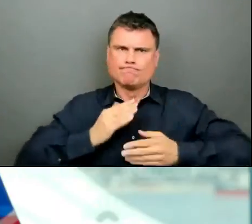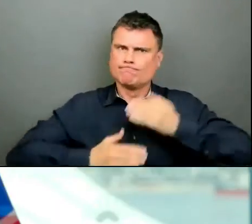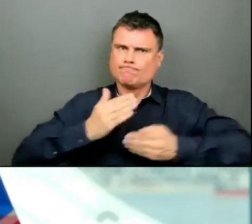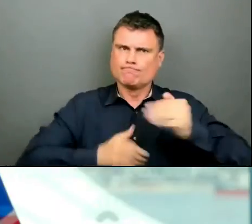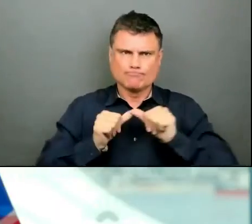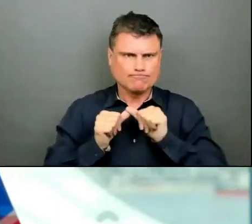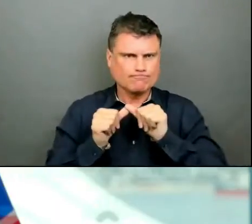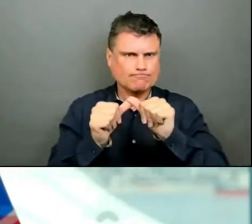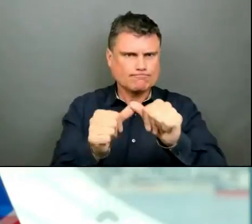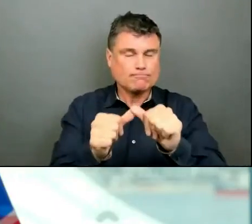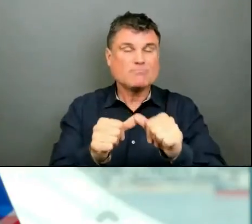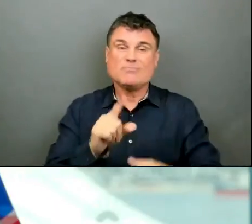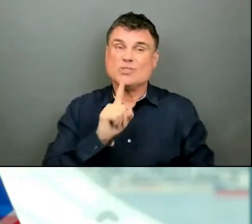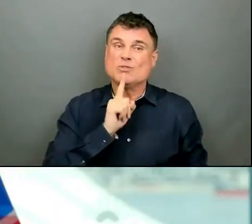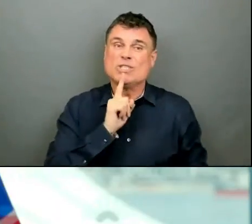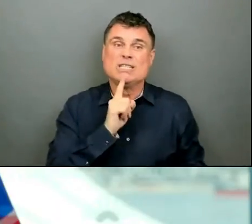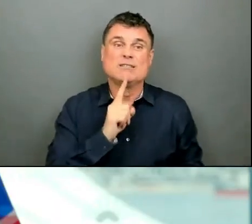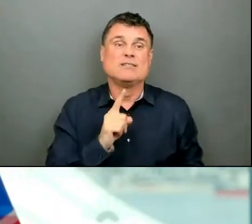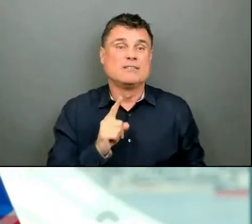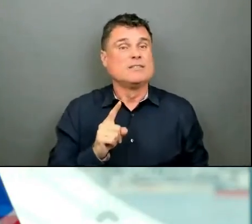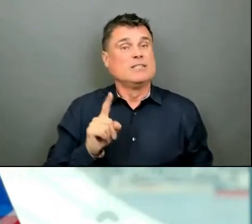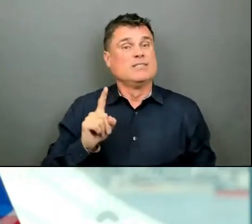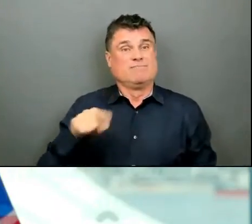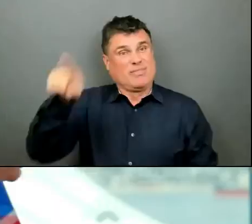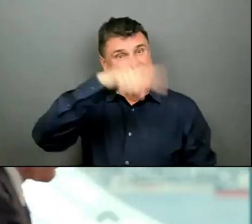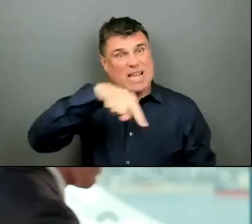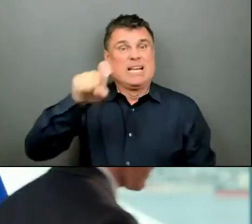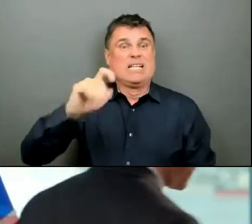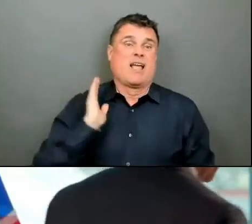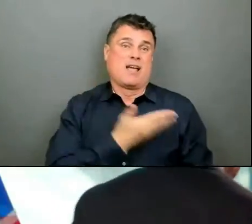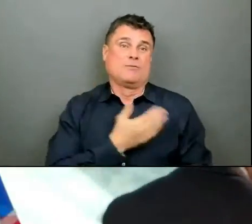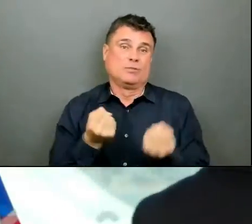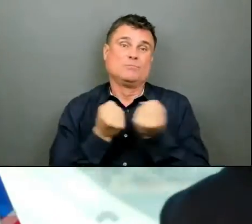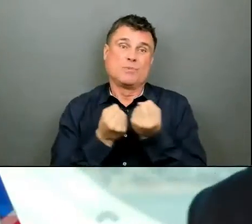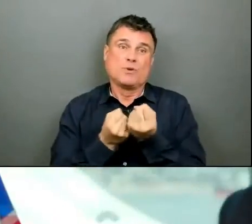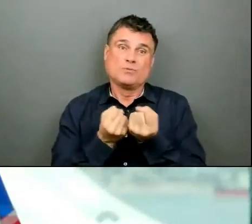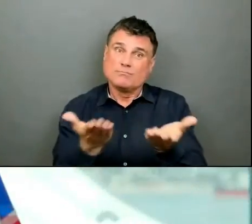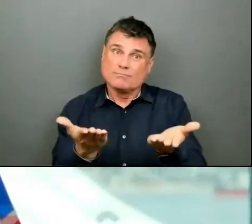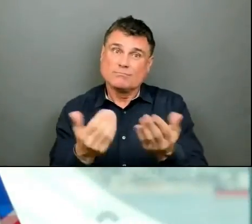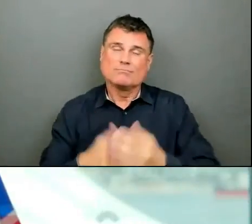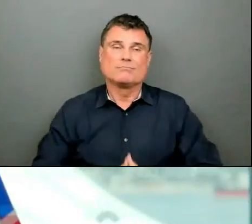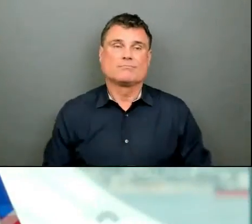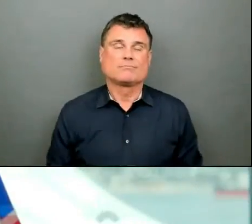addition to the other work they do so they really need our support and they have it.